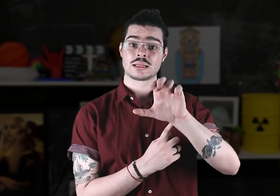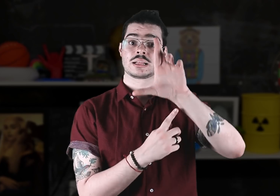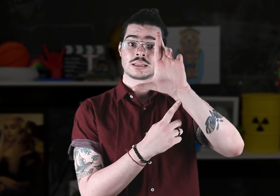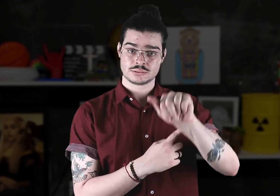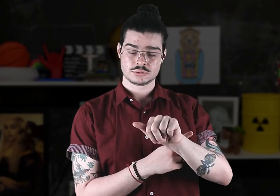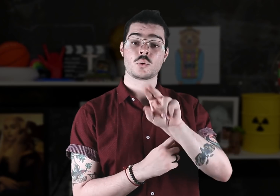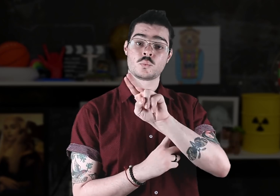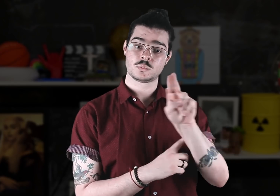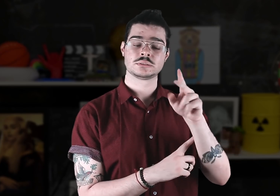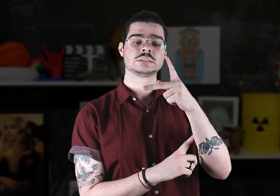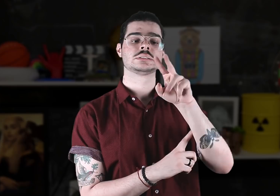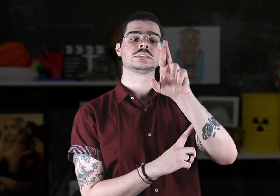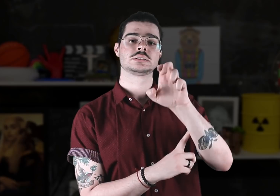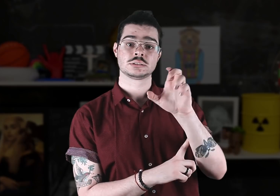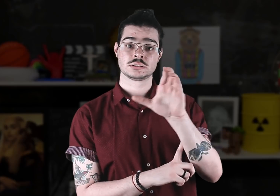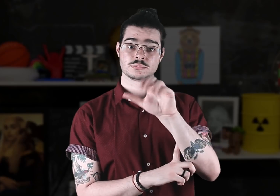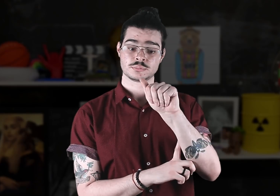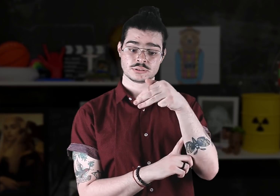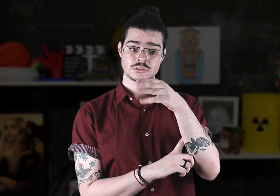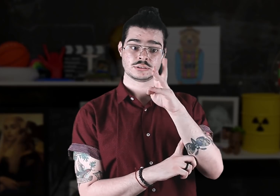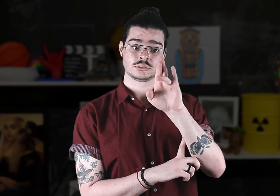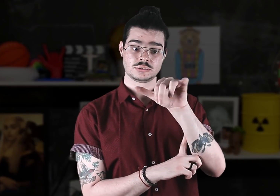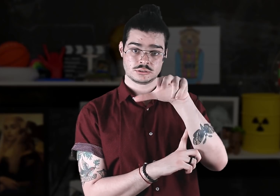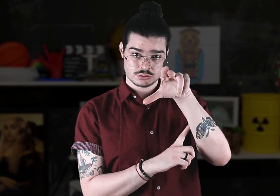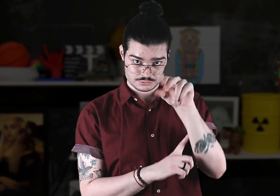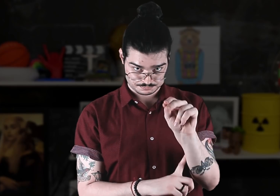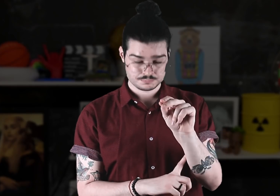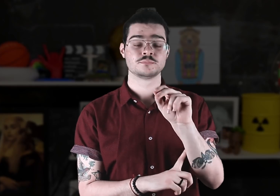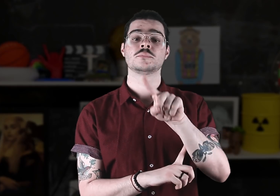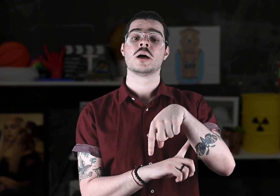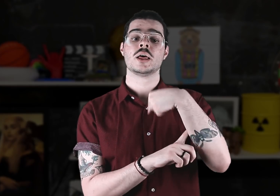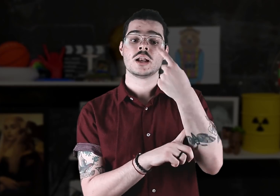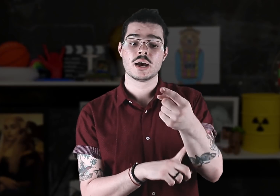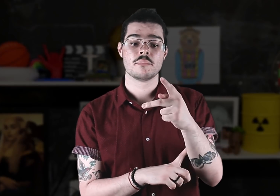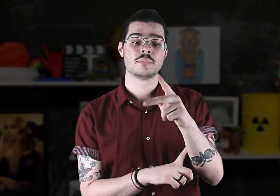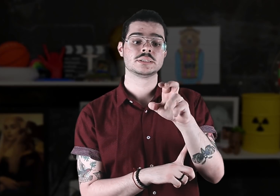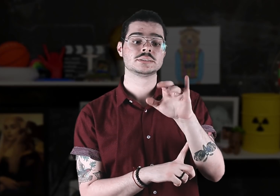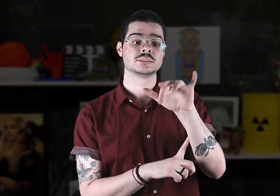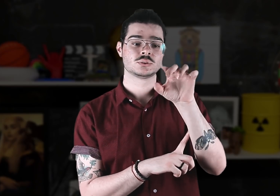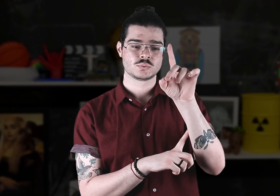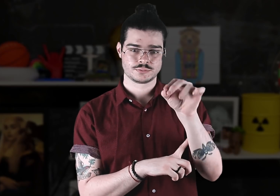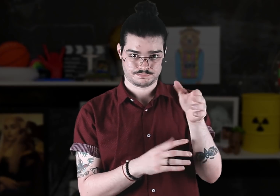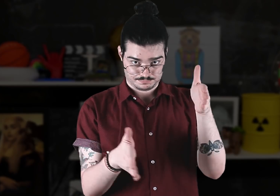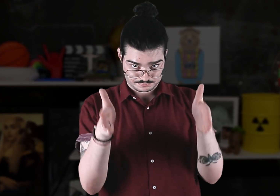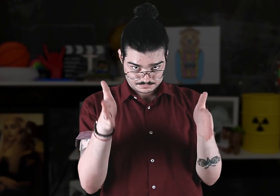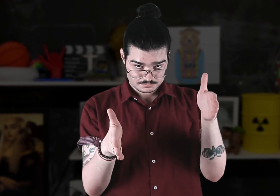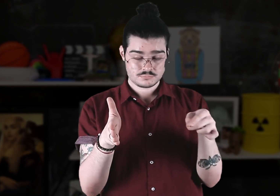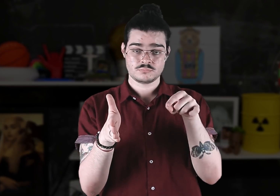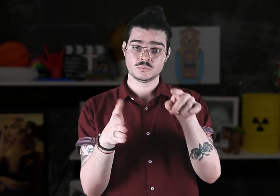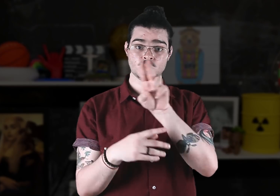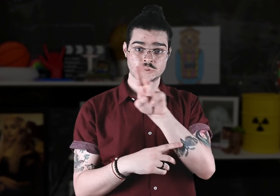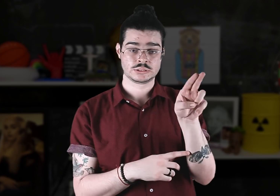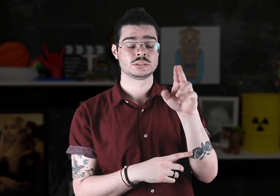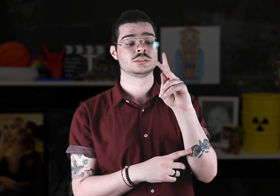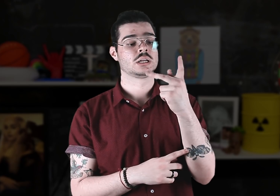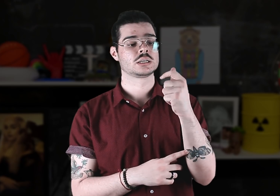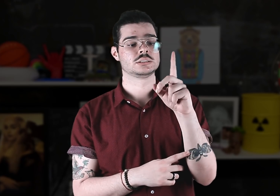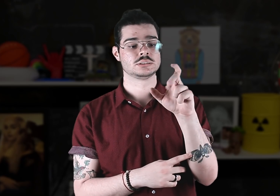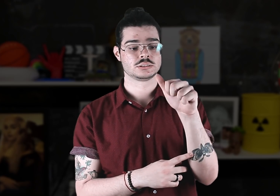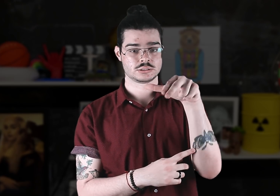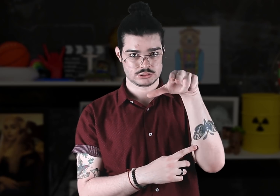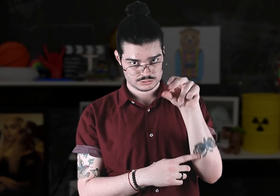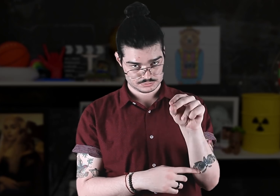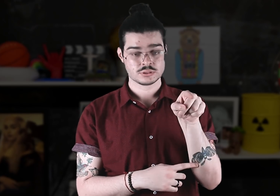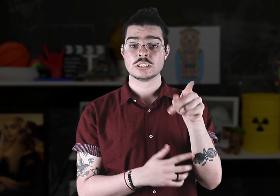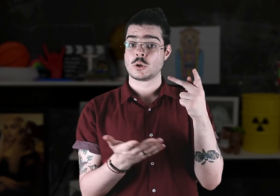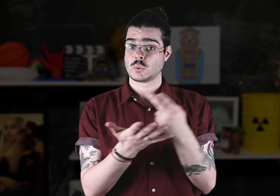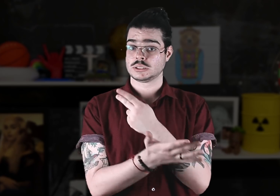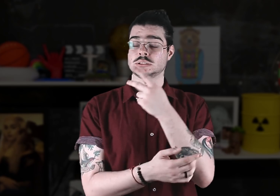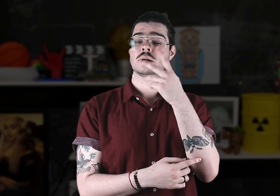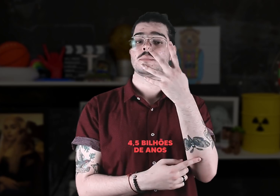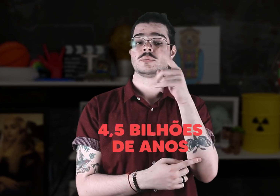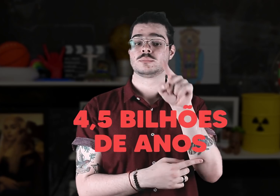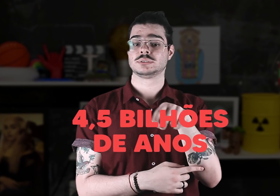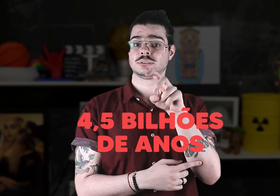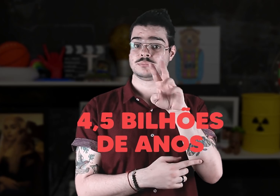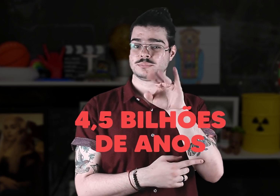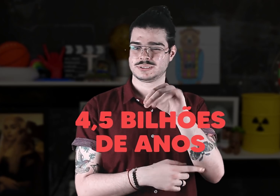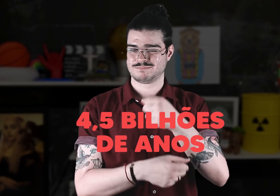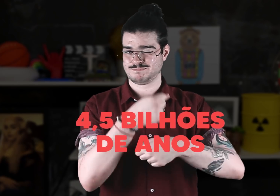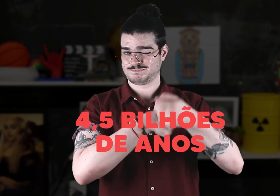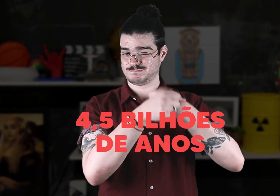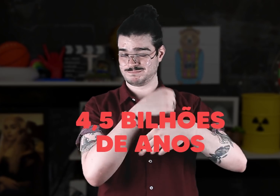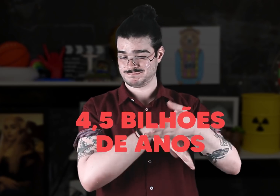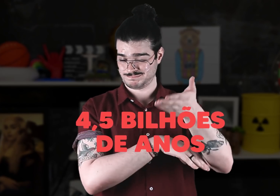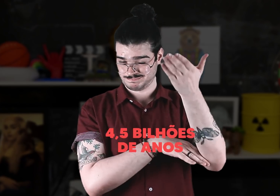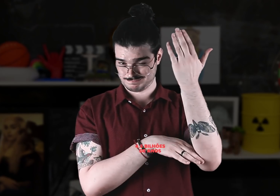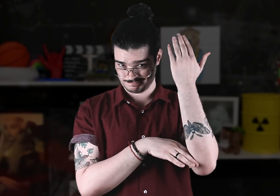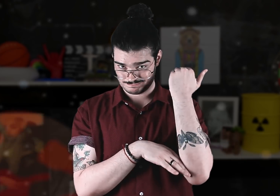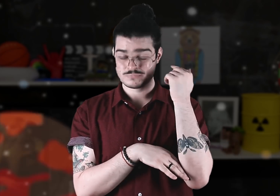The Precambrian, Hadean period, about 4.5 billion years ago,